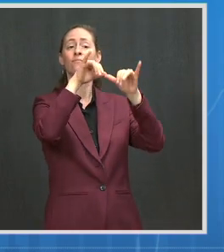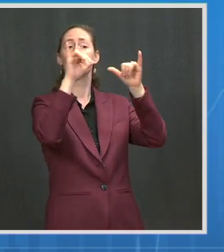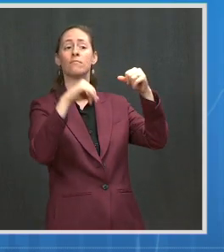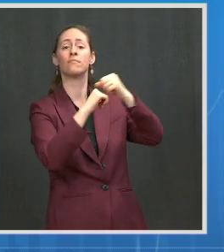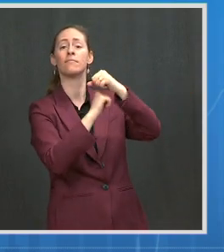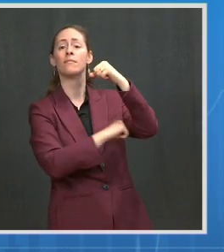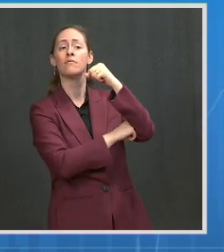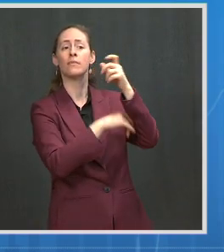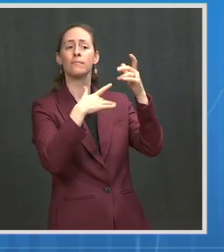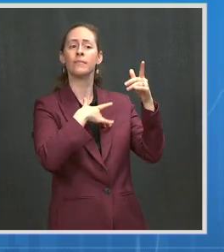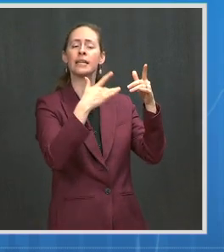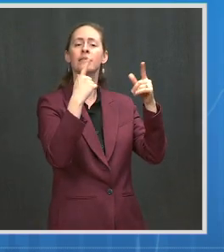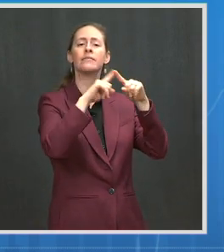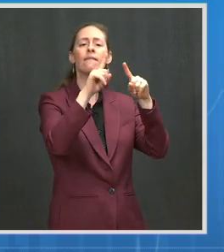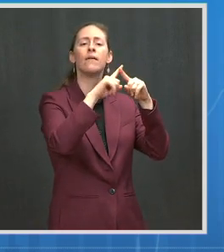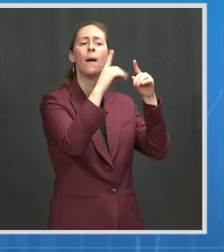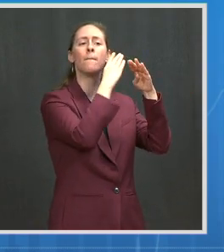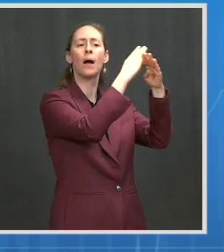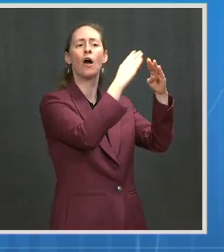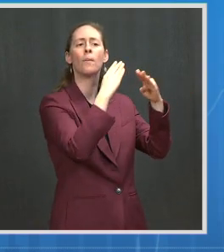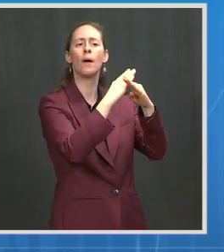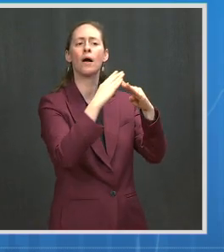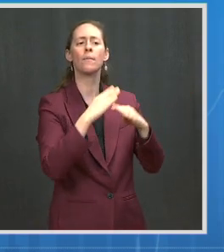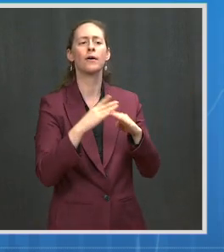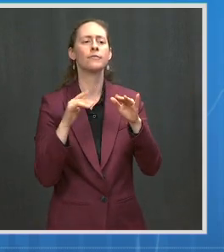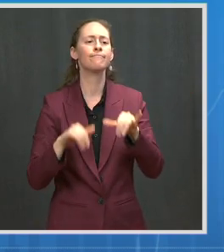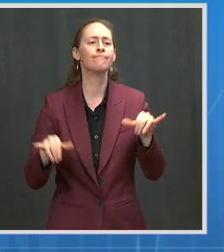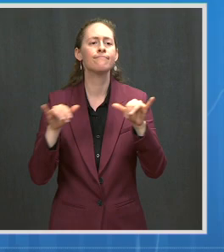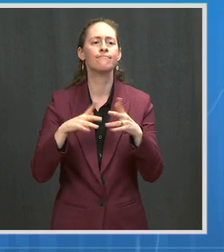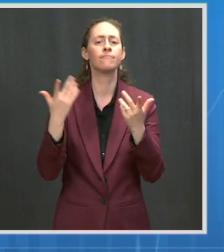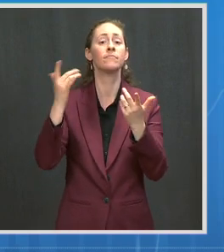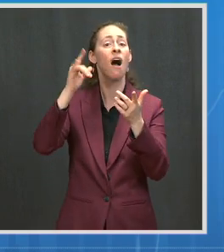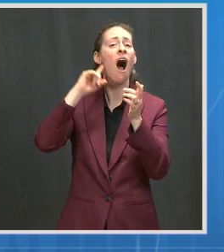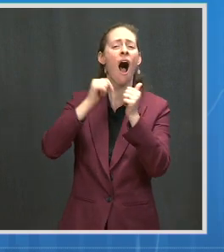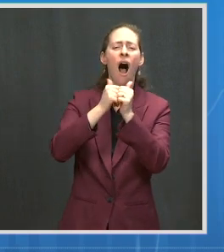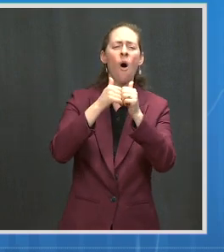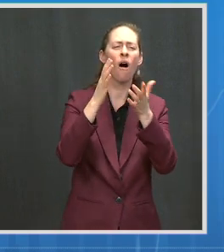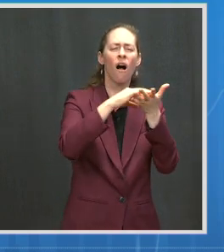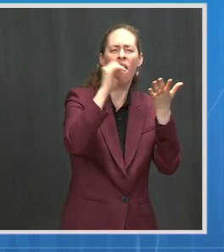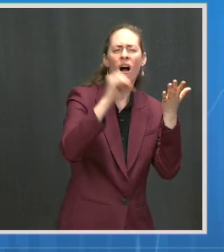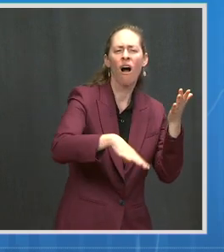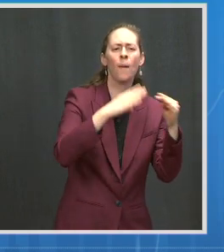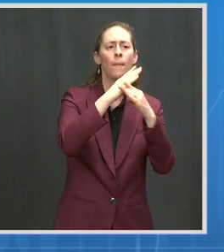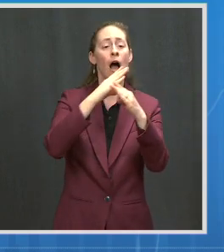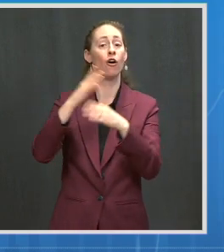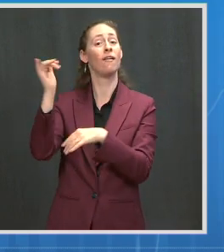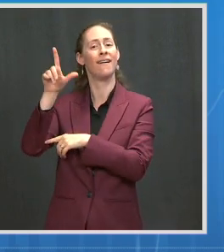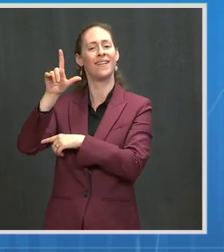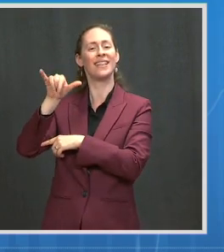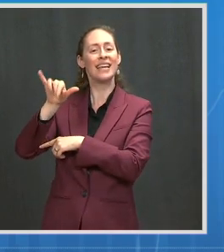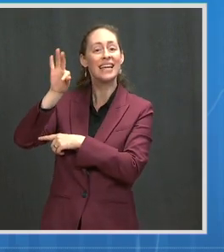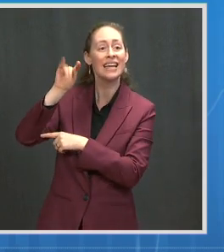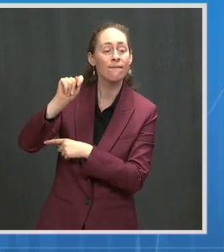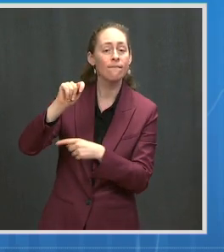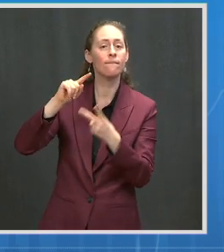to provide free rides to and from vaccination appointments. And in recent weeks, many businesses across the country have stepped up